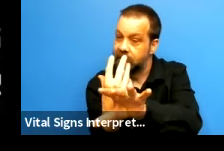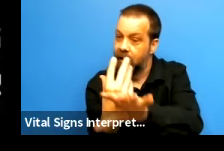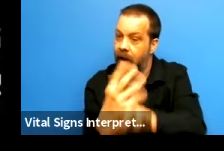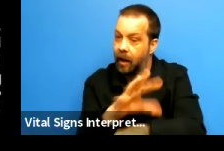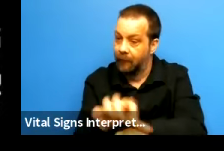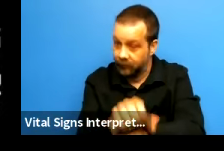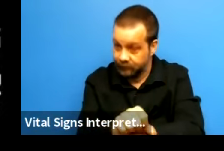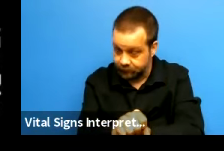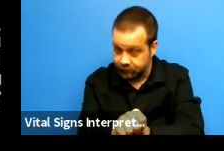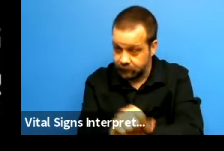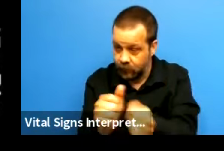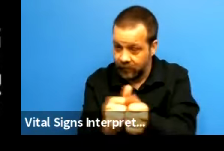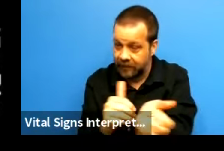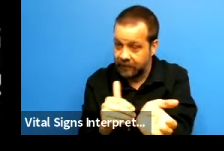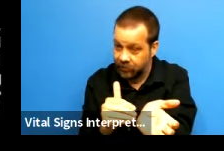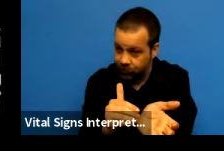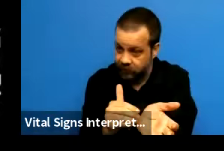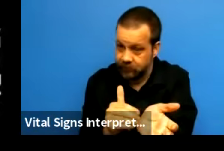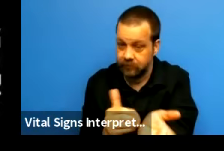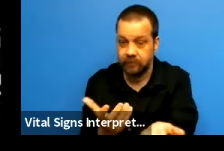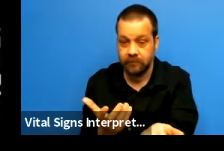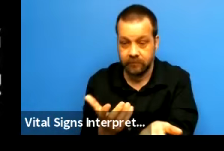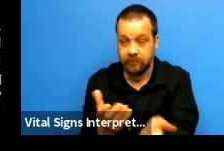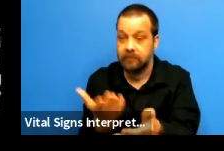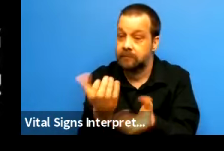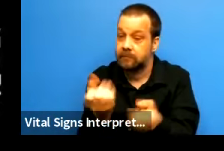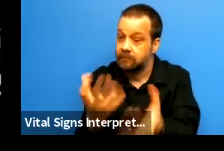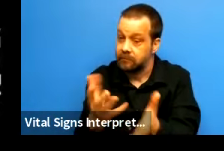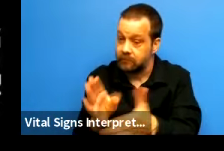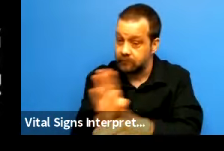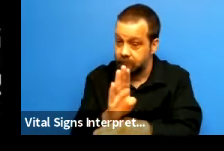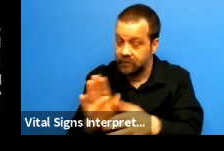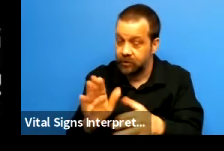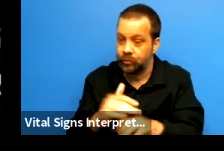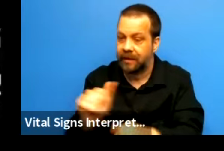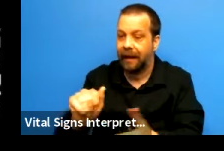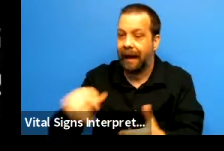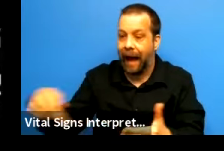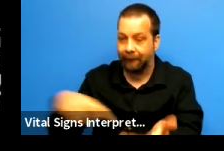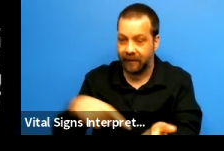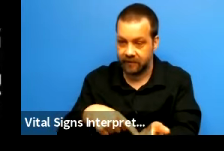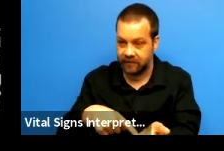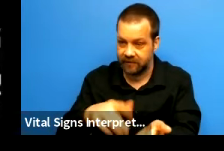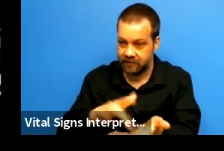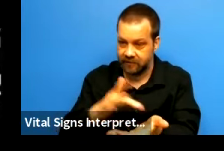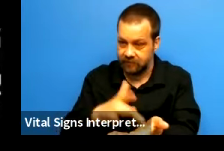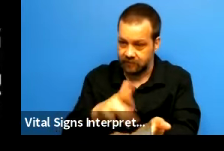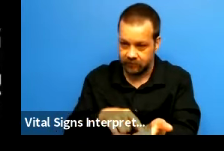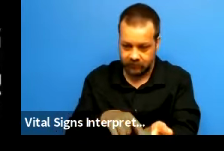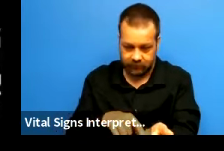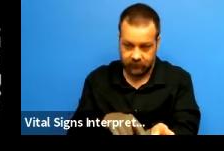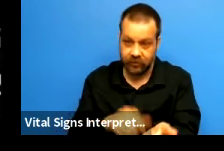The other thing is a lot of businesses are now using apps for people to be able to communicate